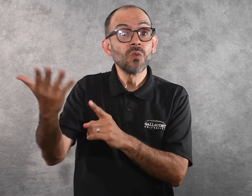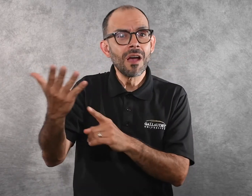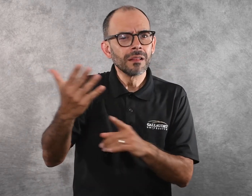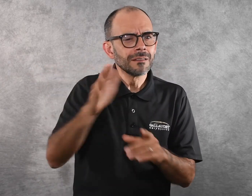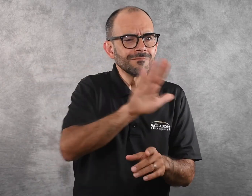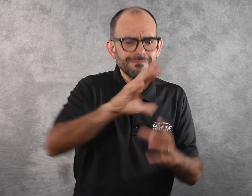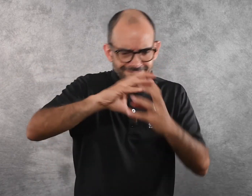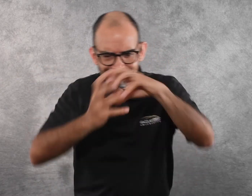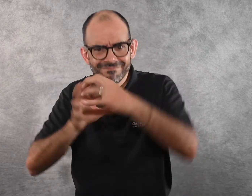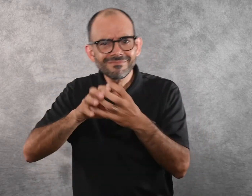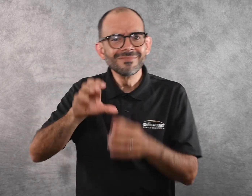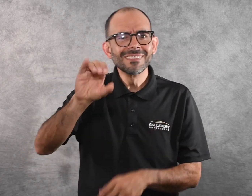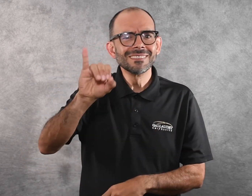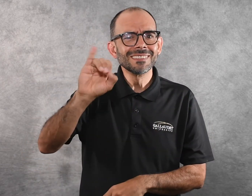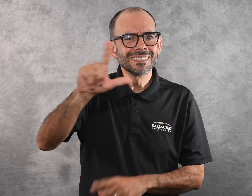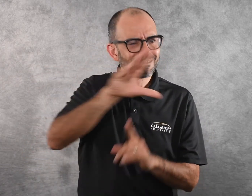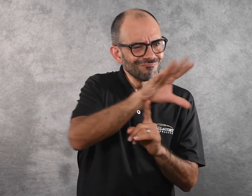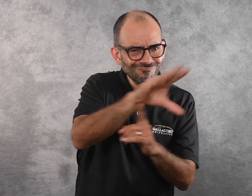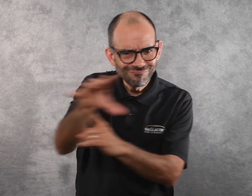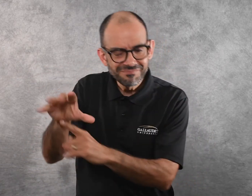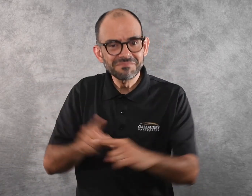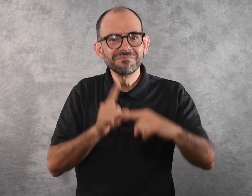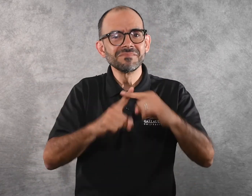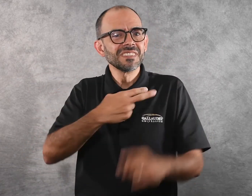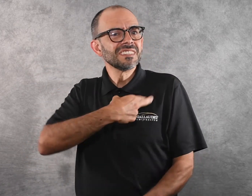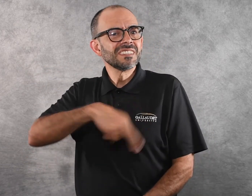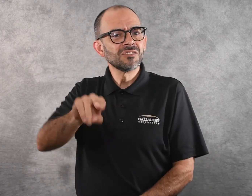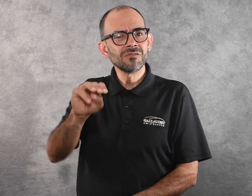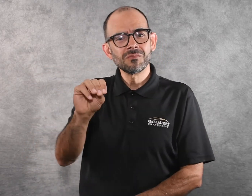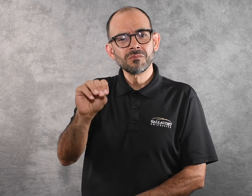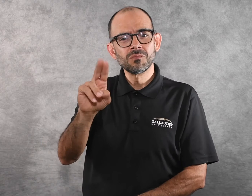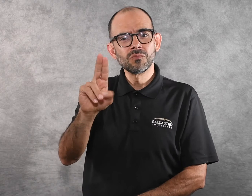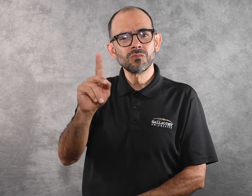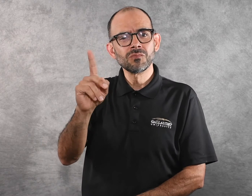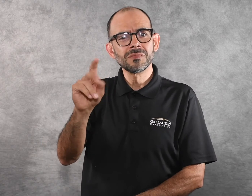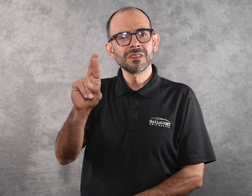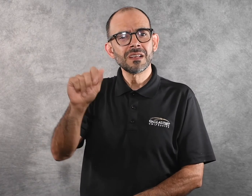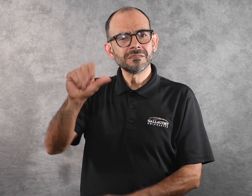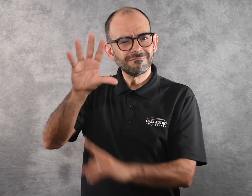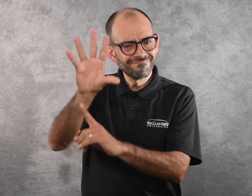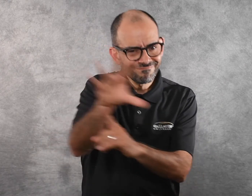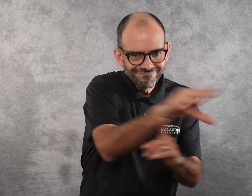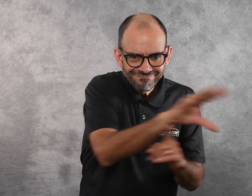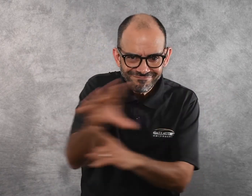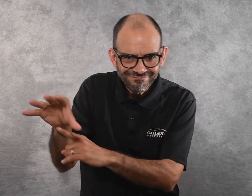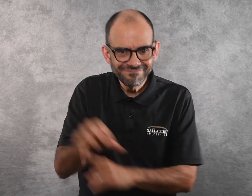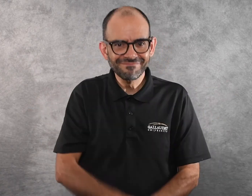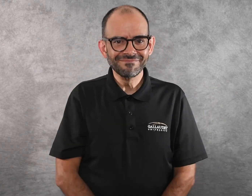the intersection of ISL and religious mudras.